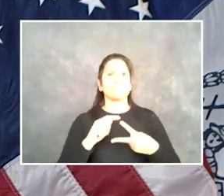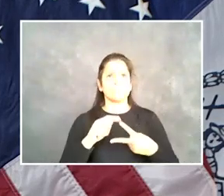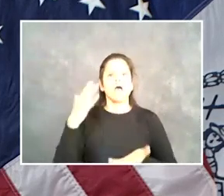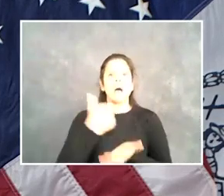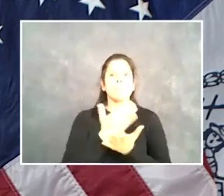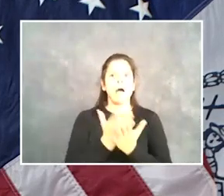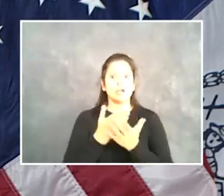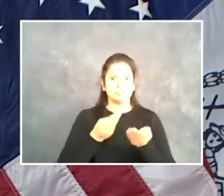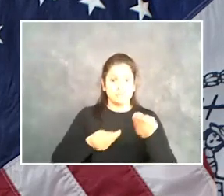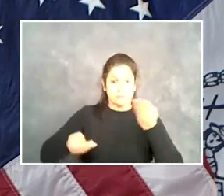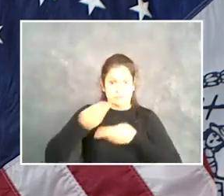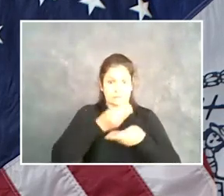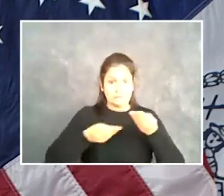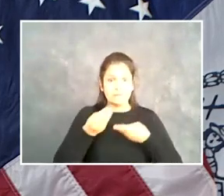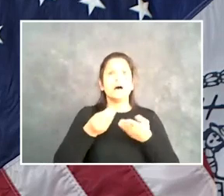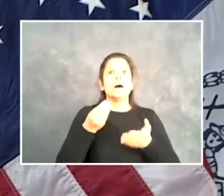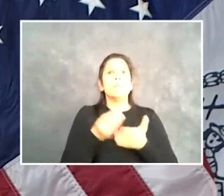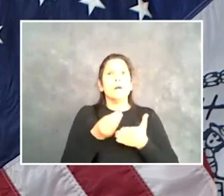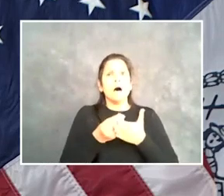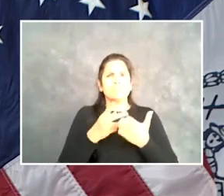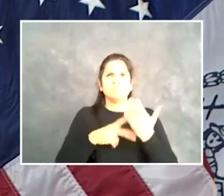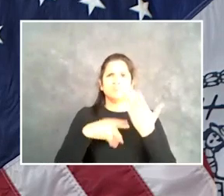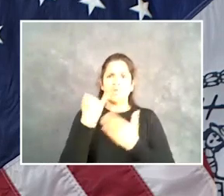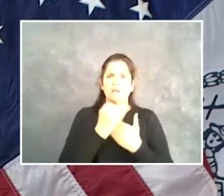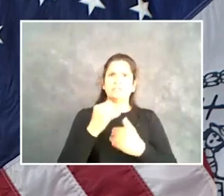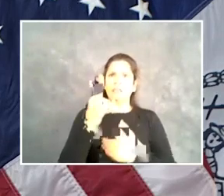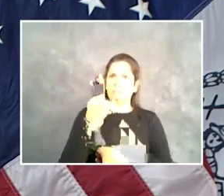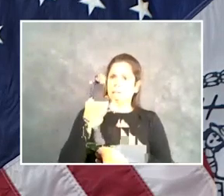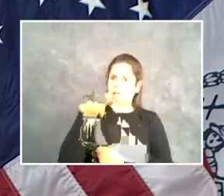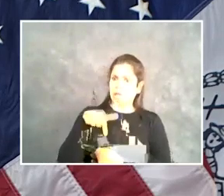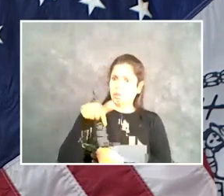ABOUT THE BUDGET.